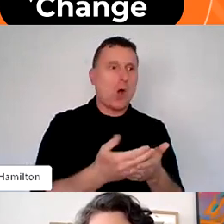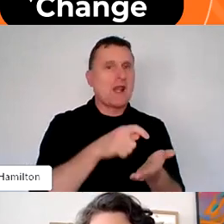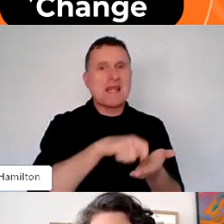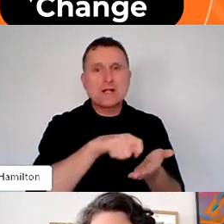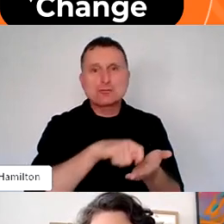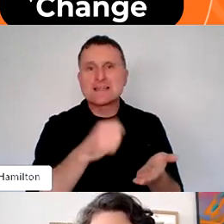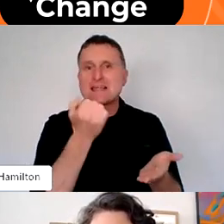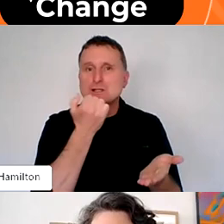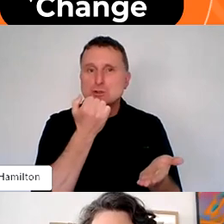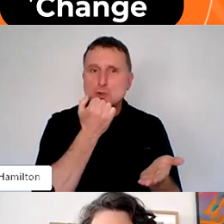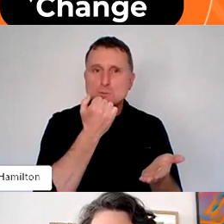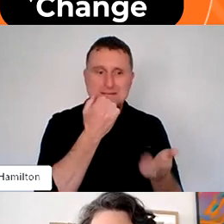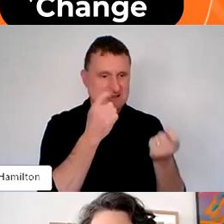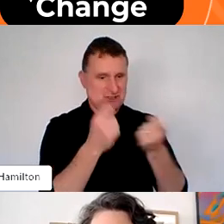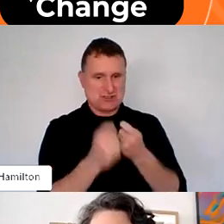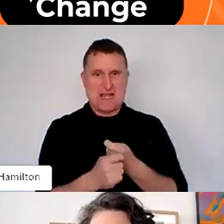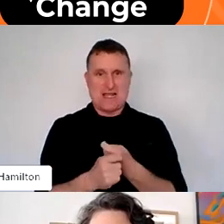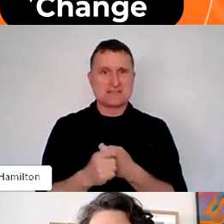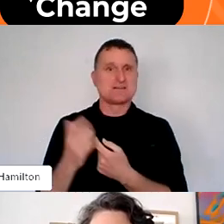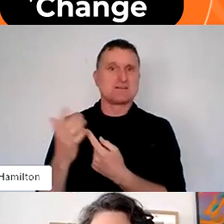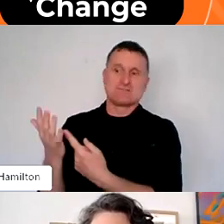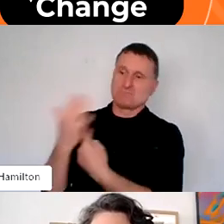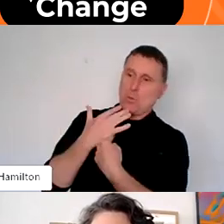that are being forced on us yet again with a change of government.